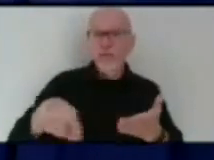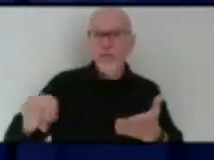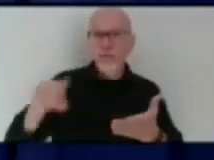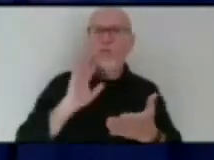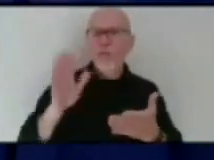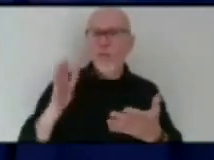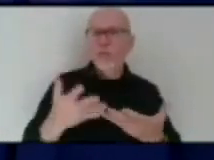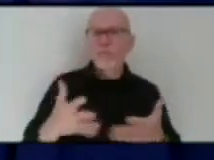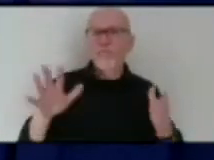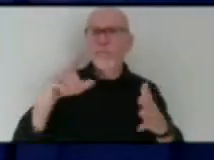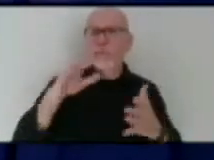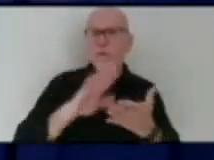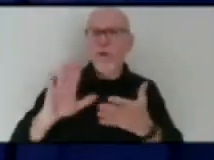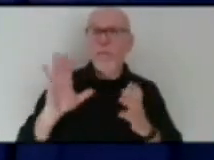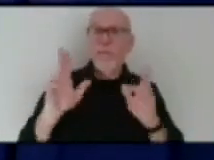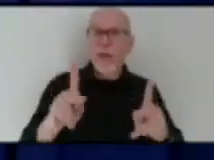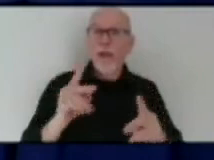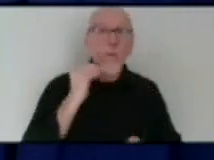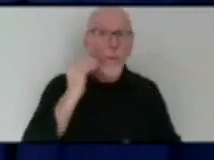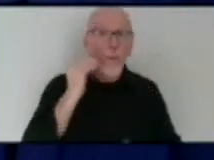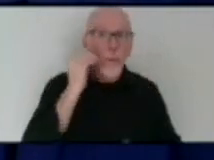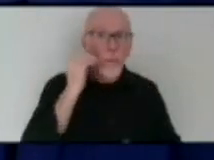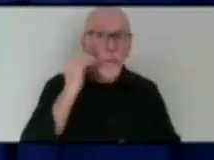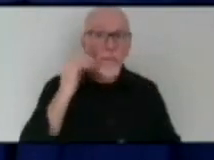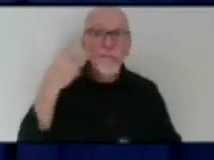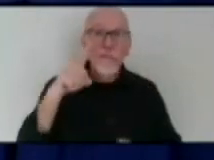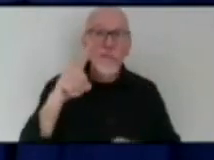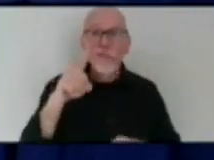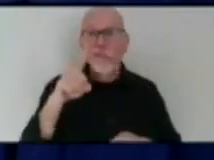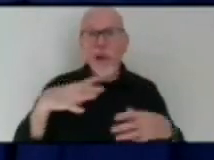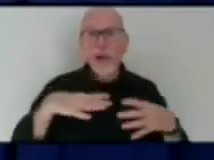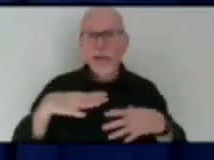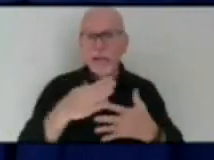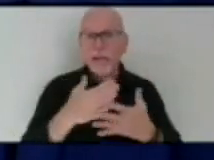return home. Now some of them may still be learning virtually, and some of them